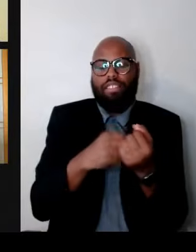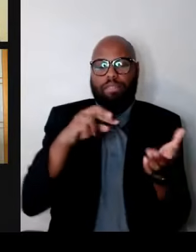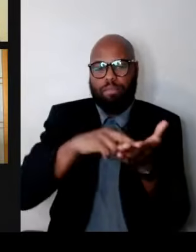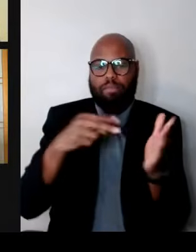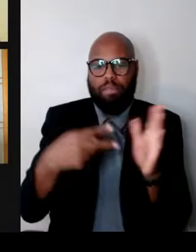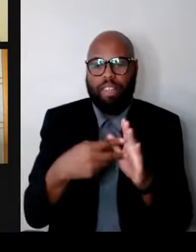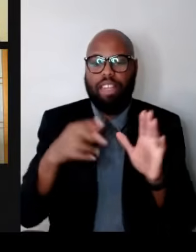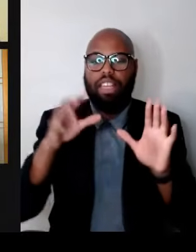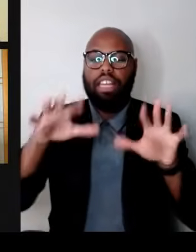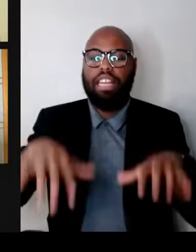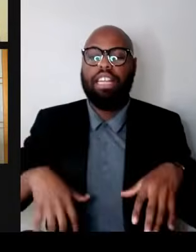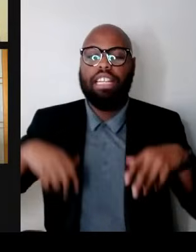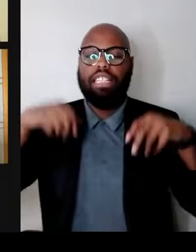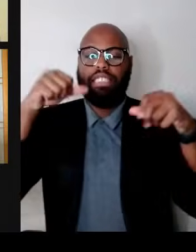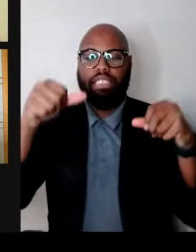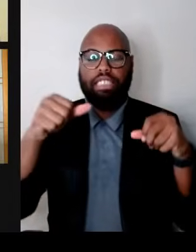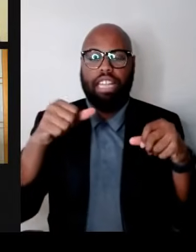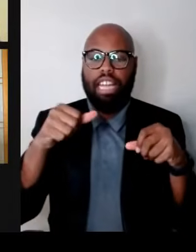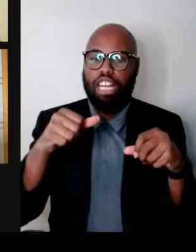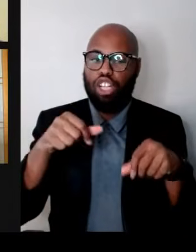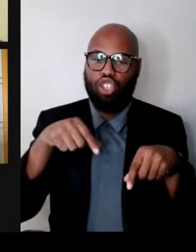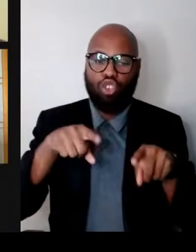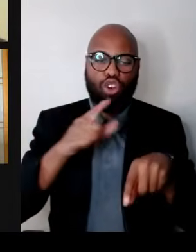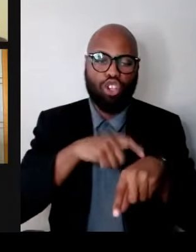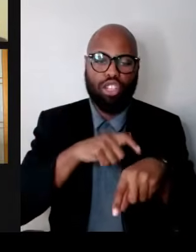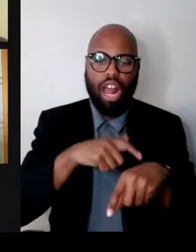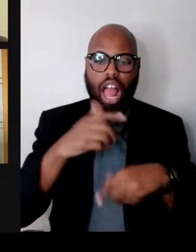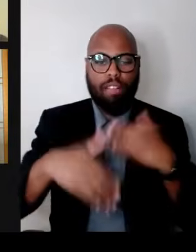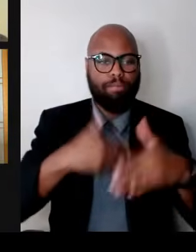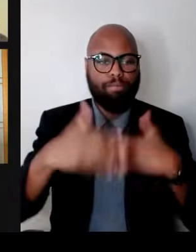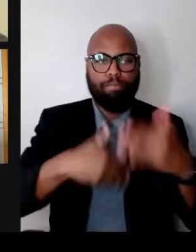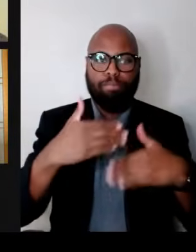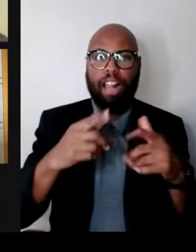then pass the baton when the next generation is supposed